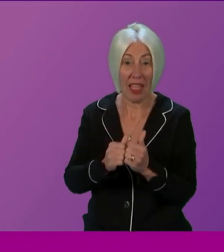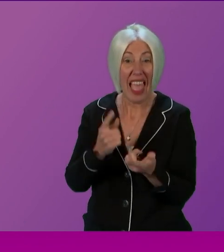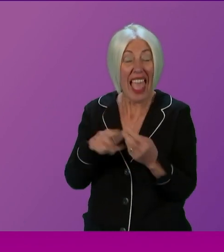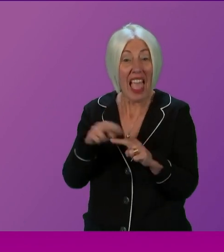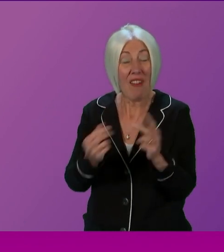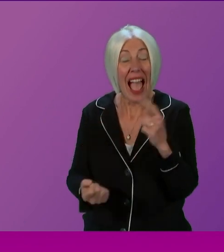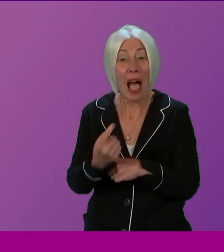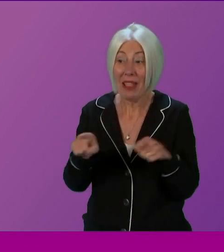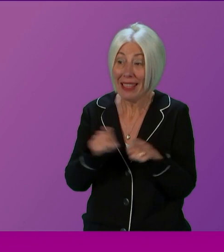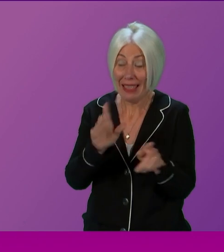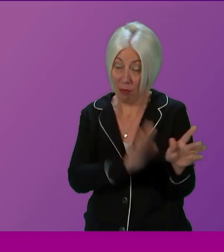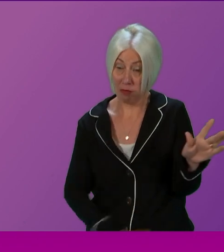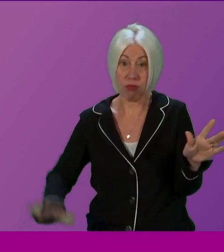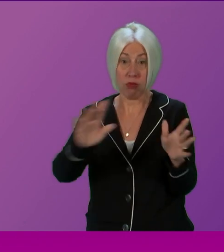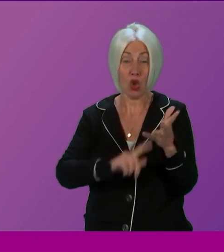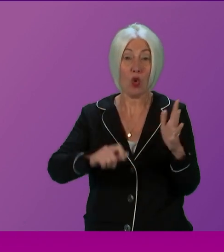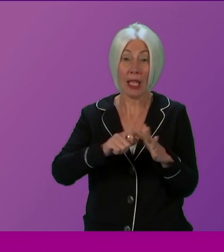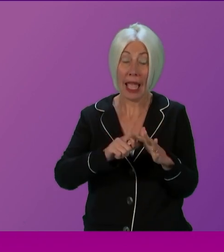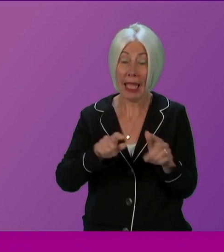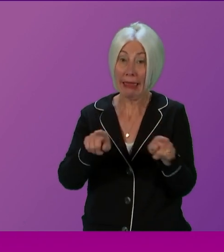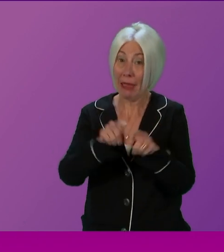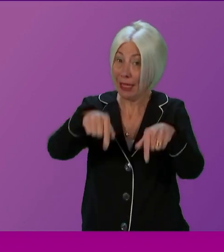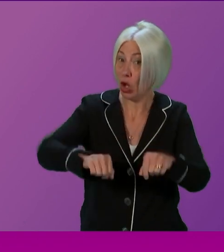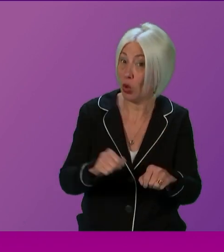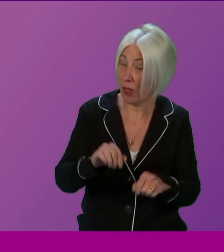in the way that it is happening in Scotland, we might all be in a much better position.